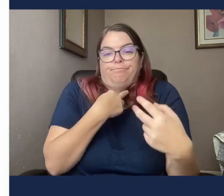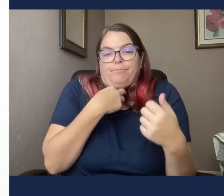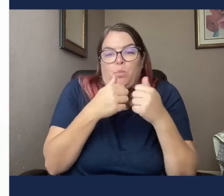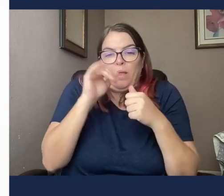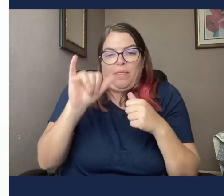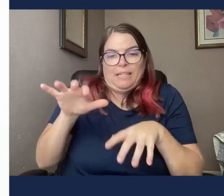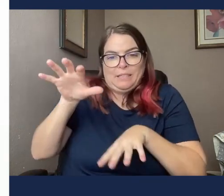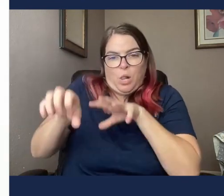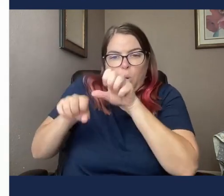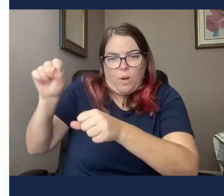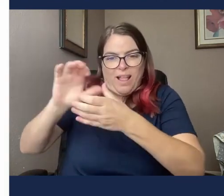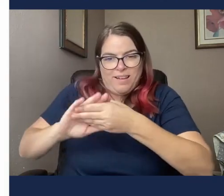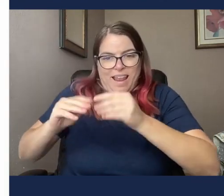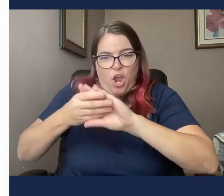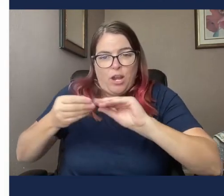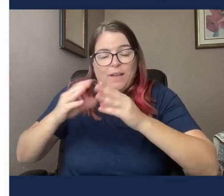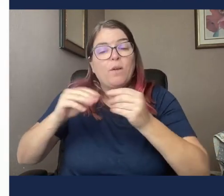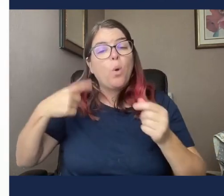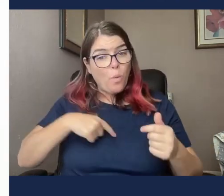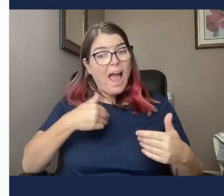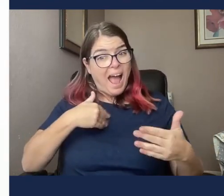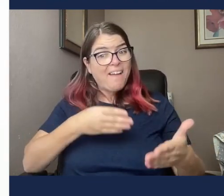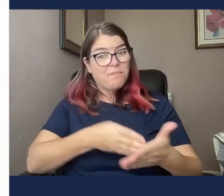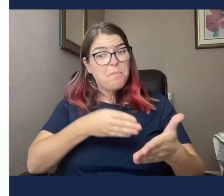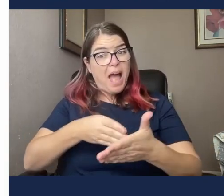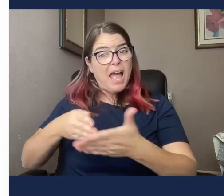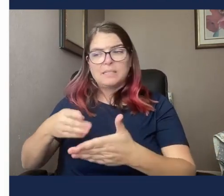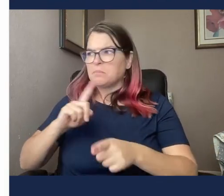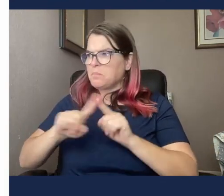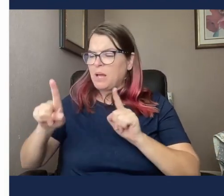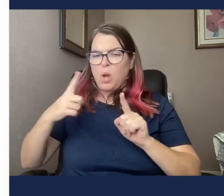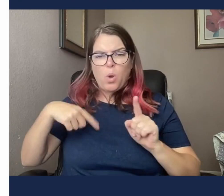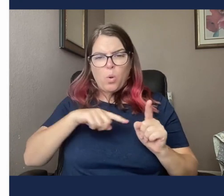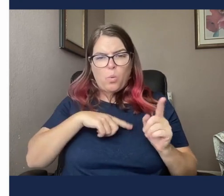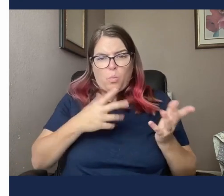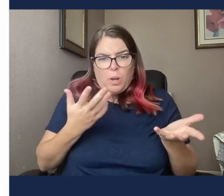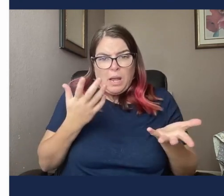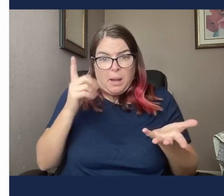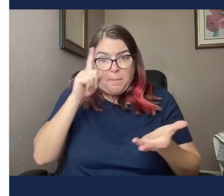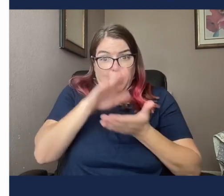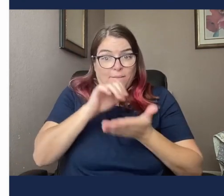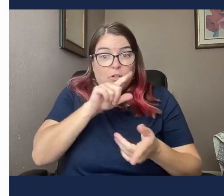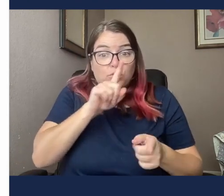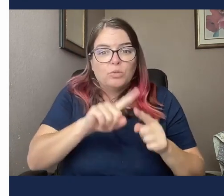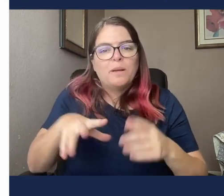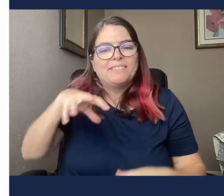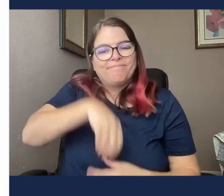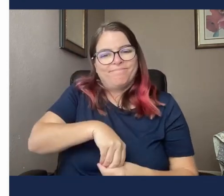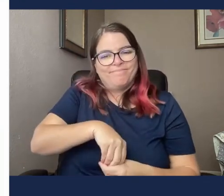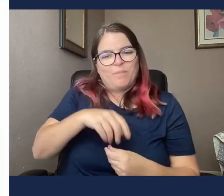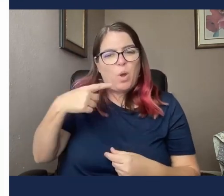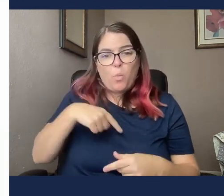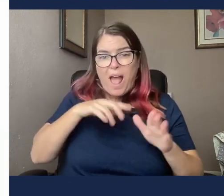a person doesn't believe they are biassed or racist, their subconscious beliefs will cause them to behave in biassed or